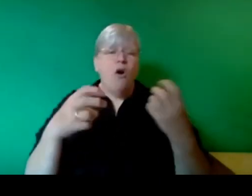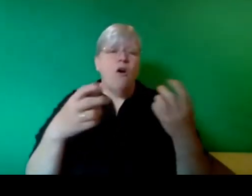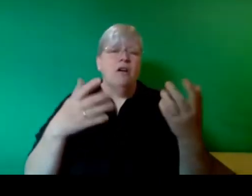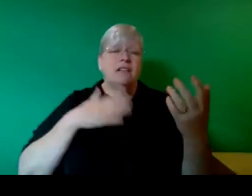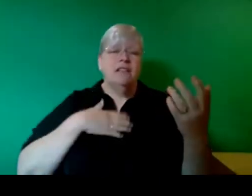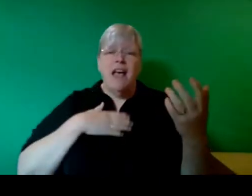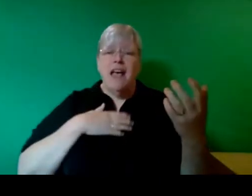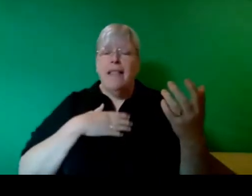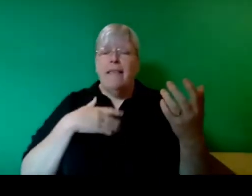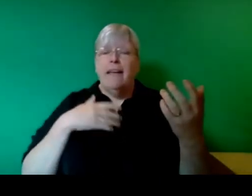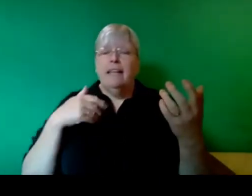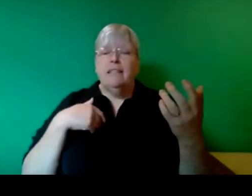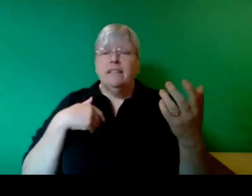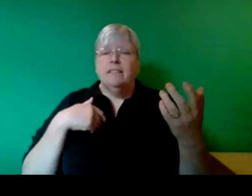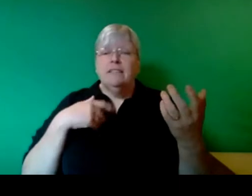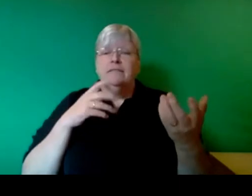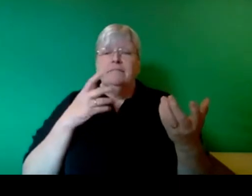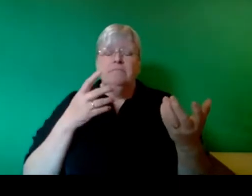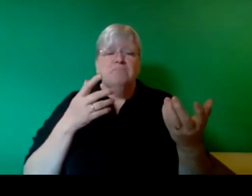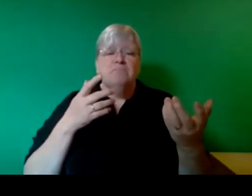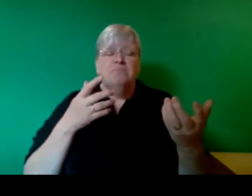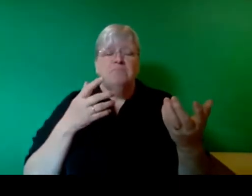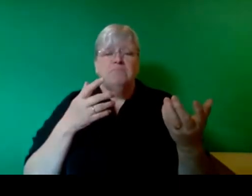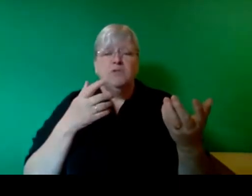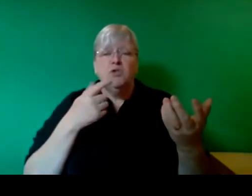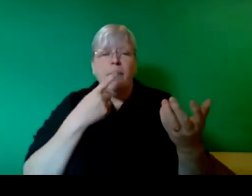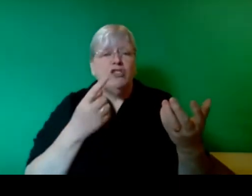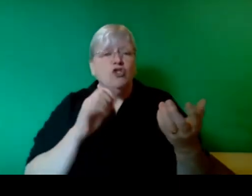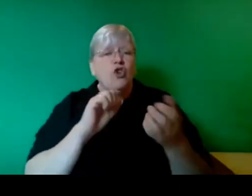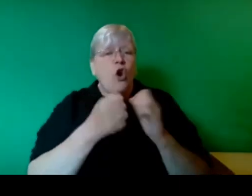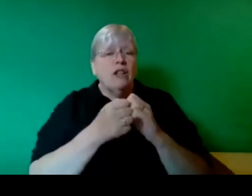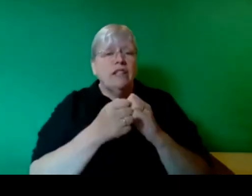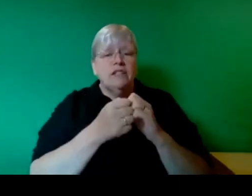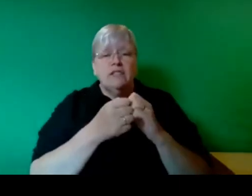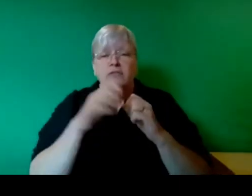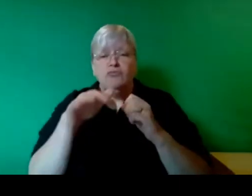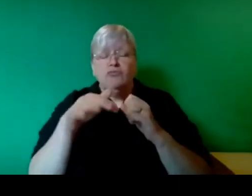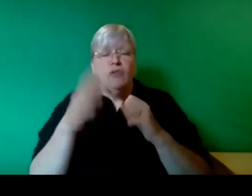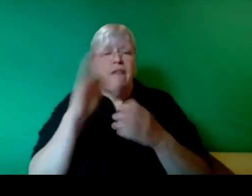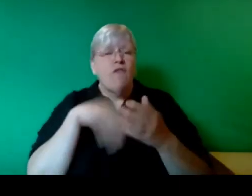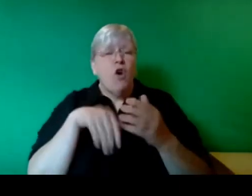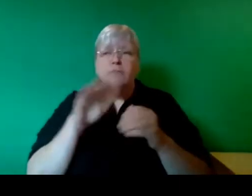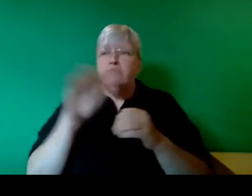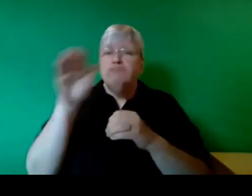who are maybe viewing in the audience who are from further afield, the recommendations in relation